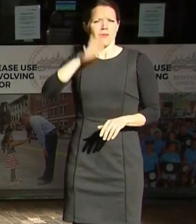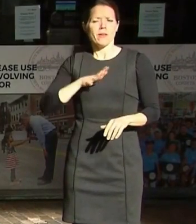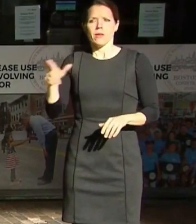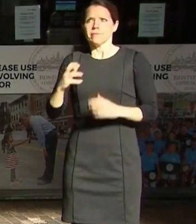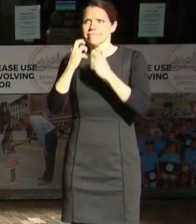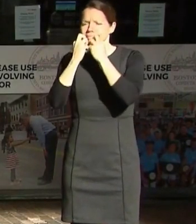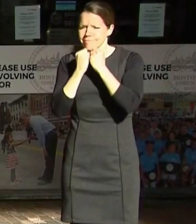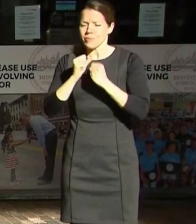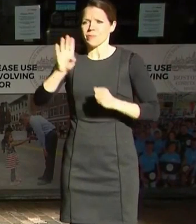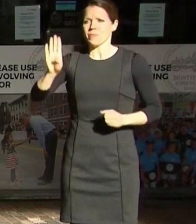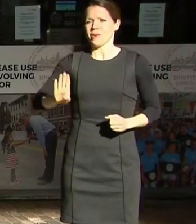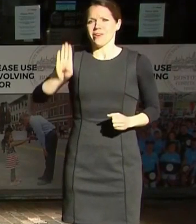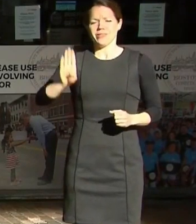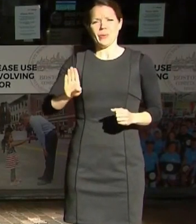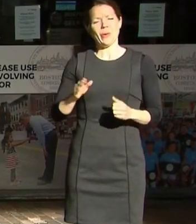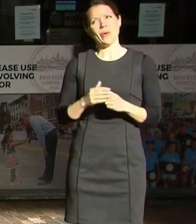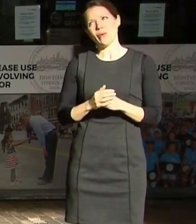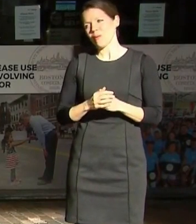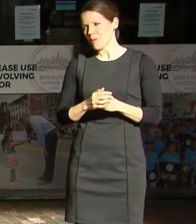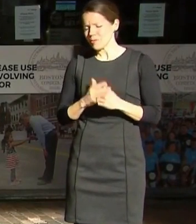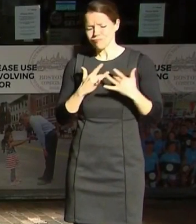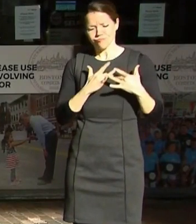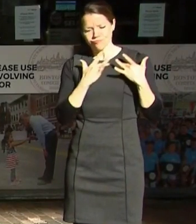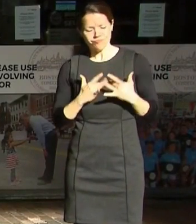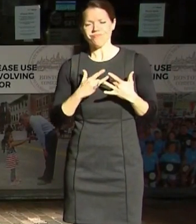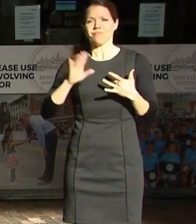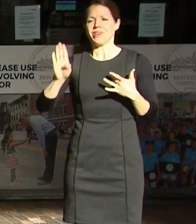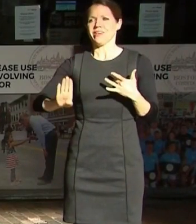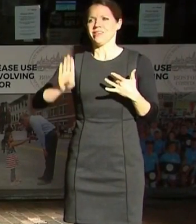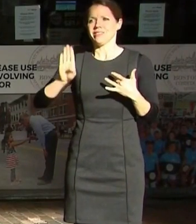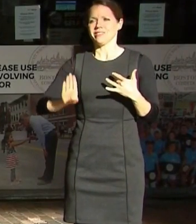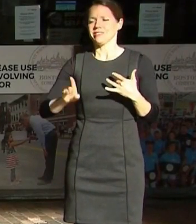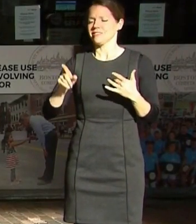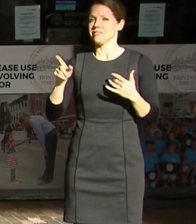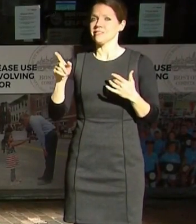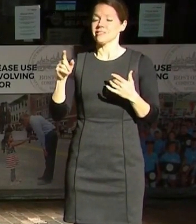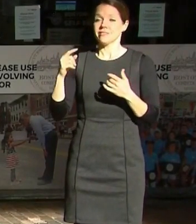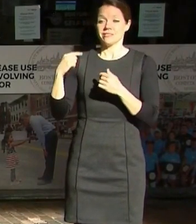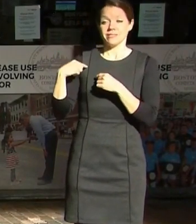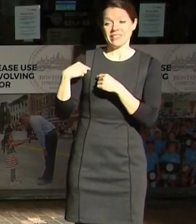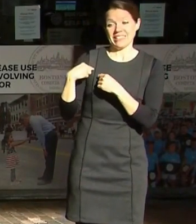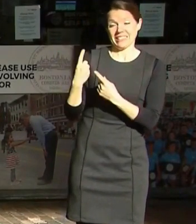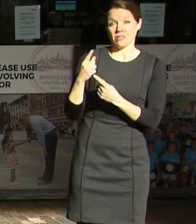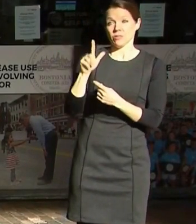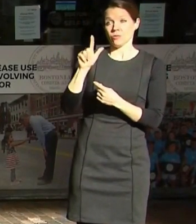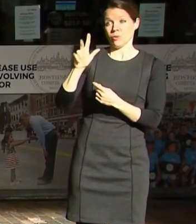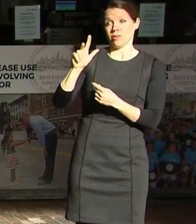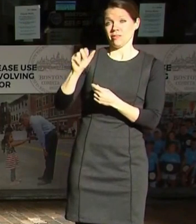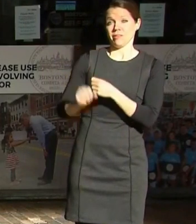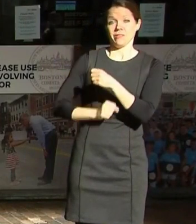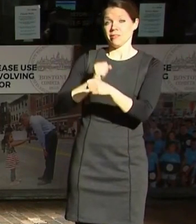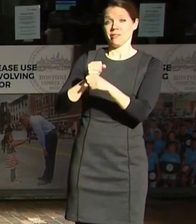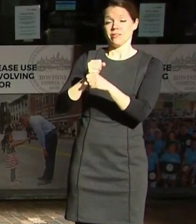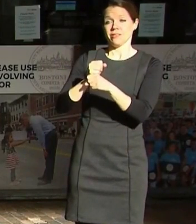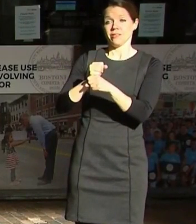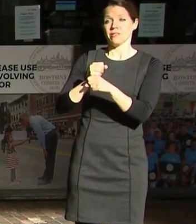GREAT MAN. HE LOVED THE CITY AND HE LOVED THE FAMILY AND HE LOVED HIS